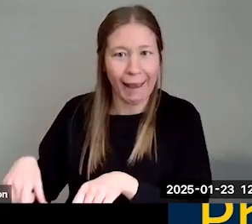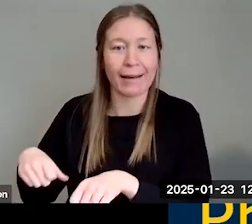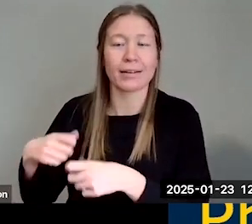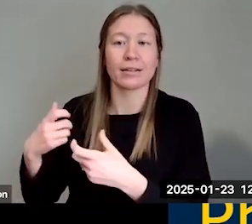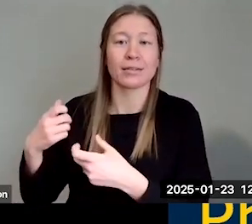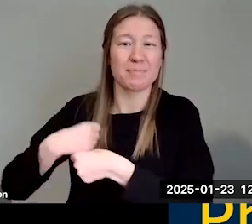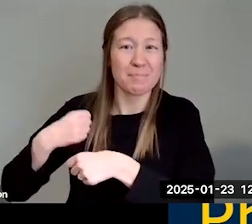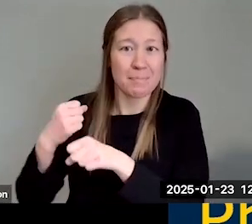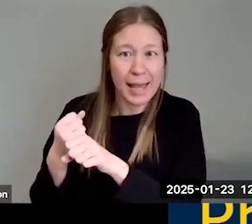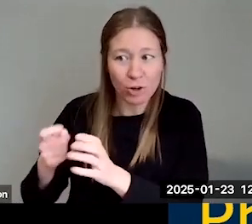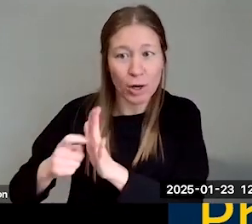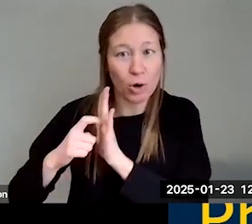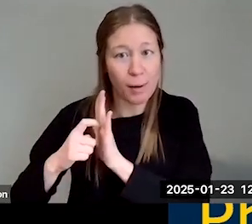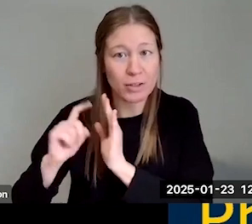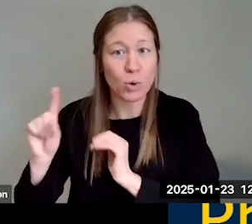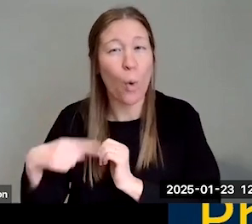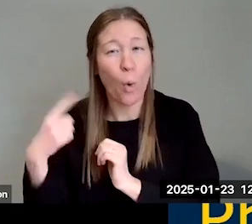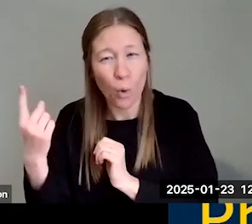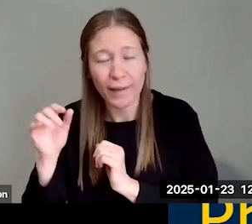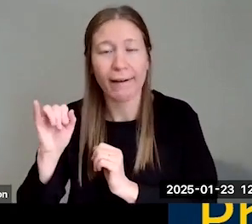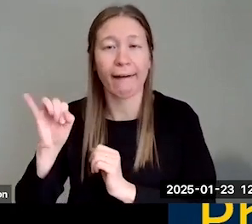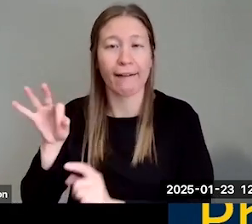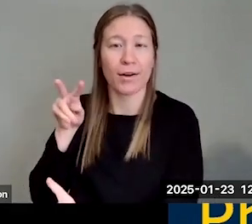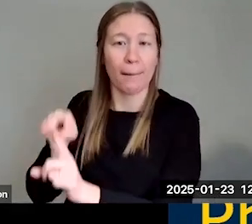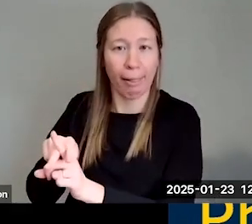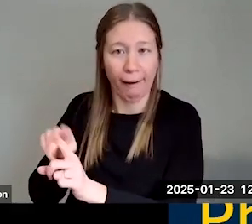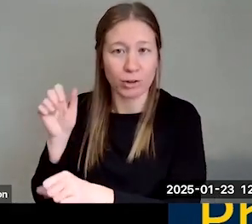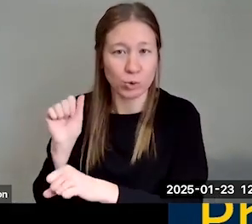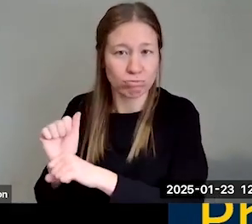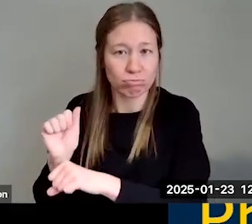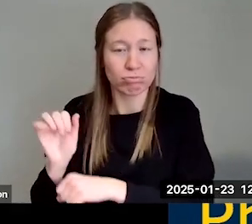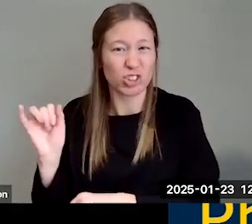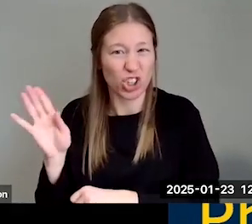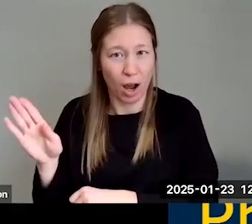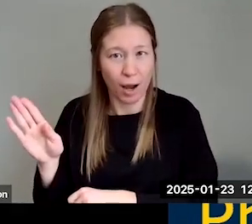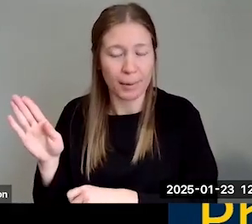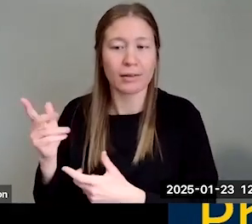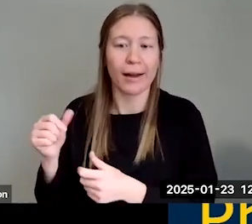only if they are job-related and consistent with business necessity.